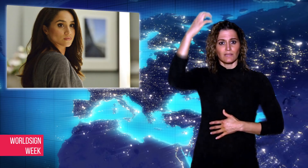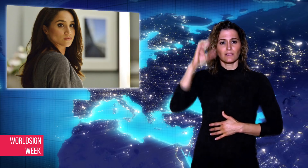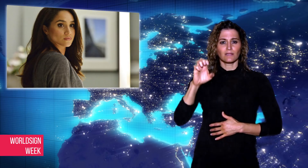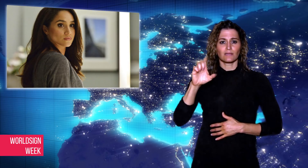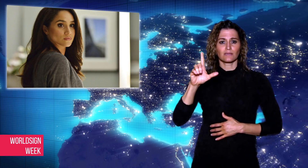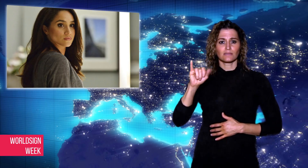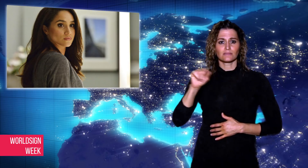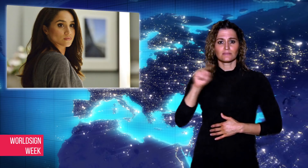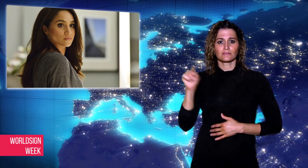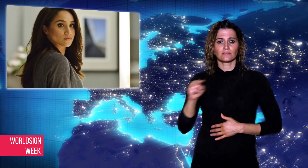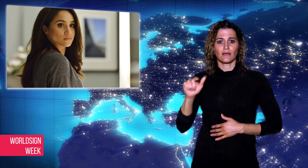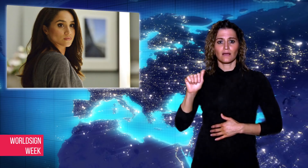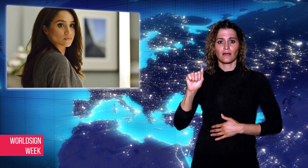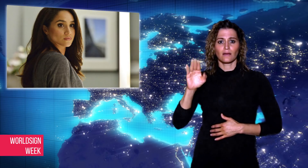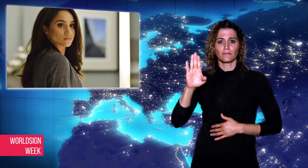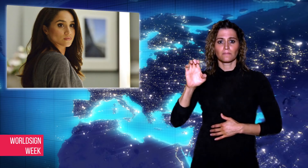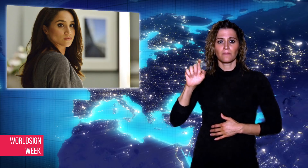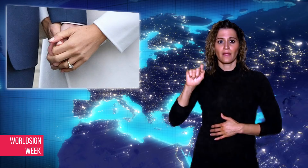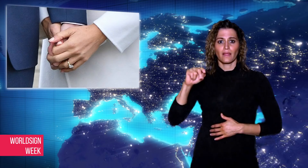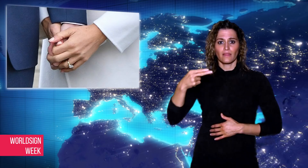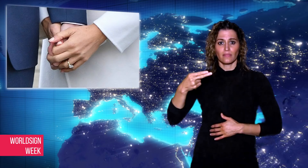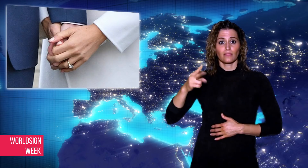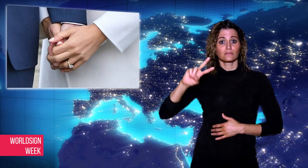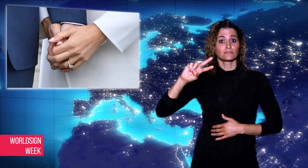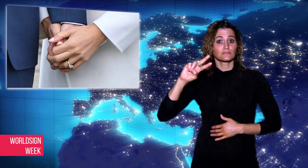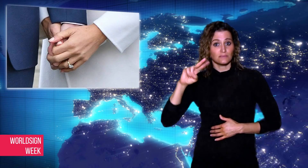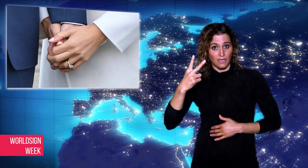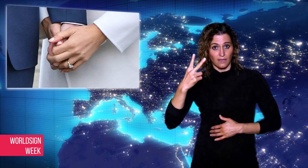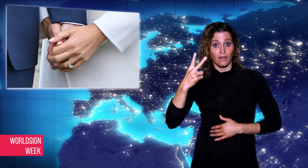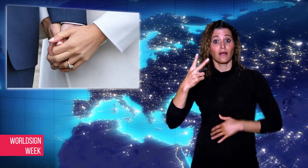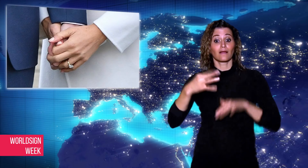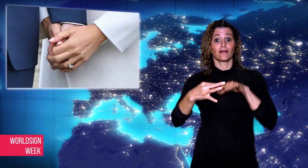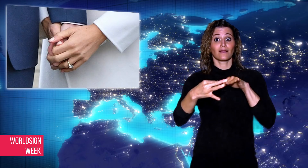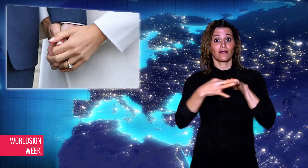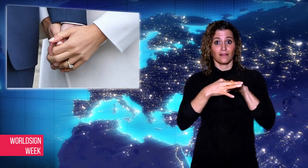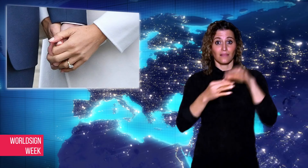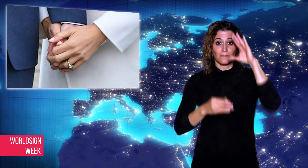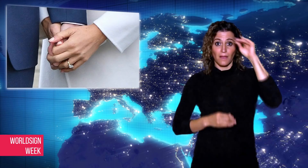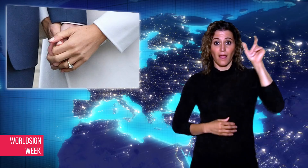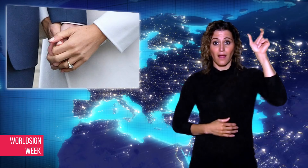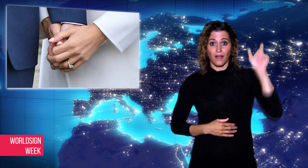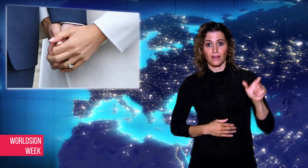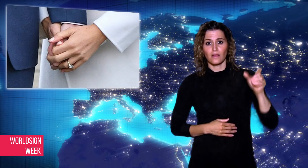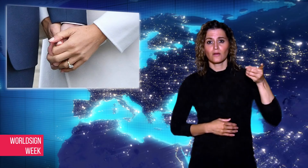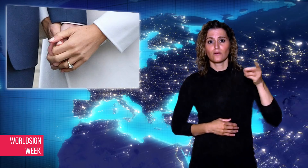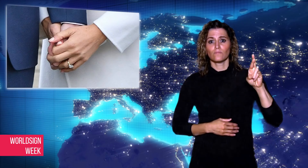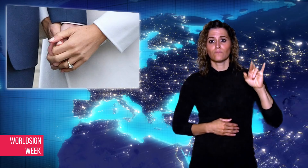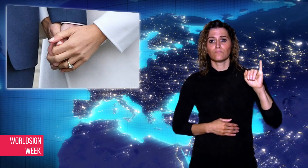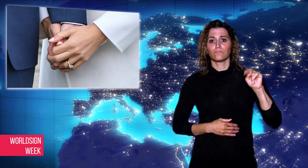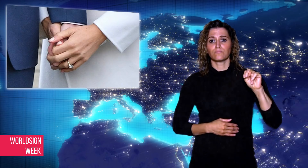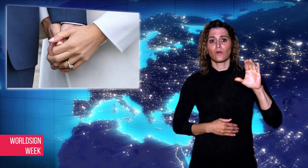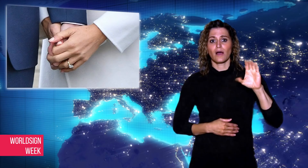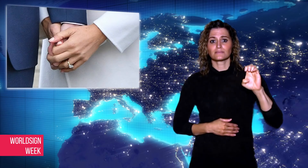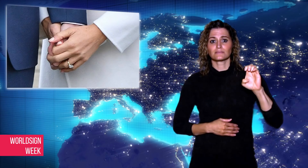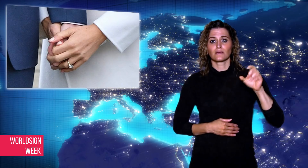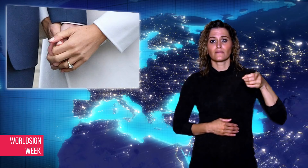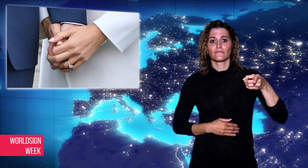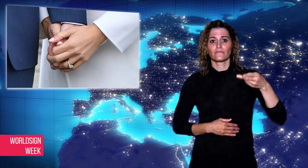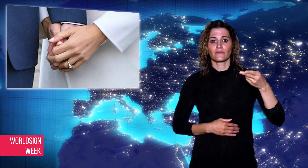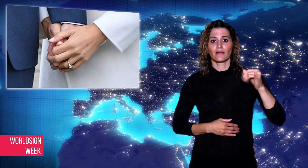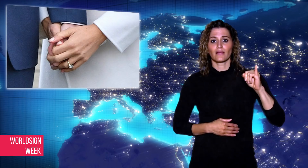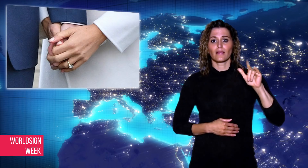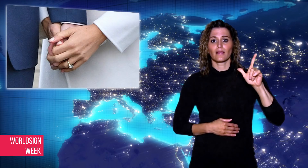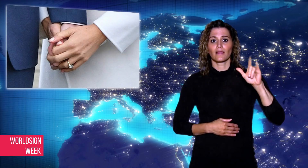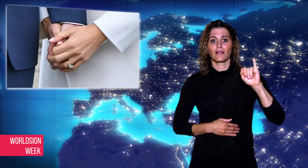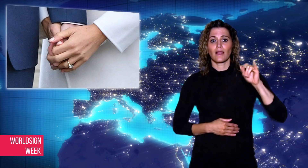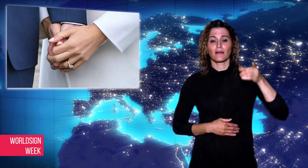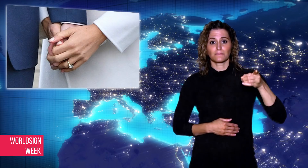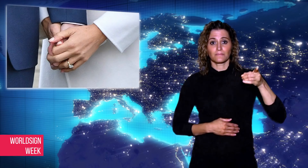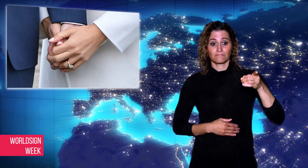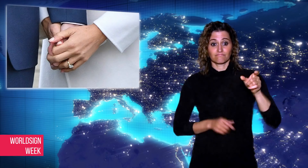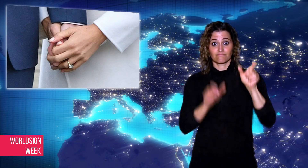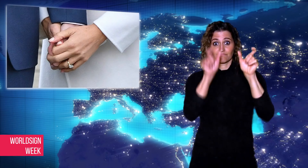Prince Phillip clearly approved, saying